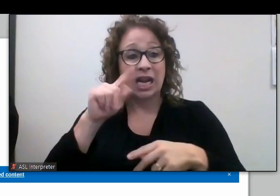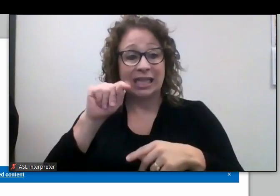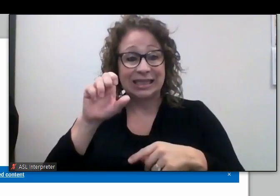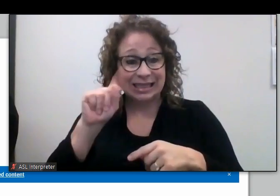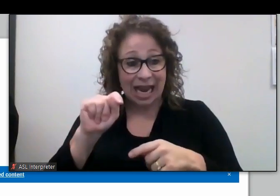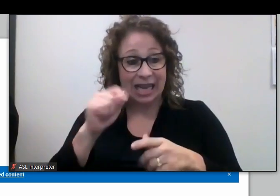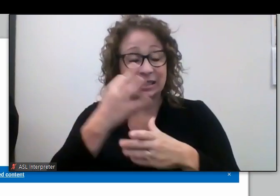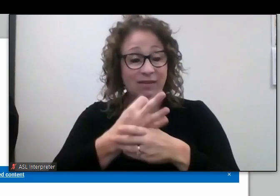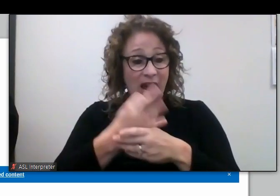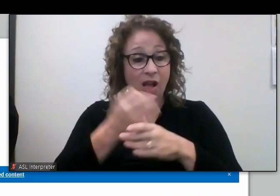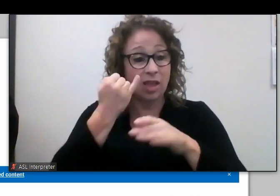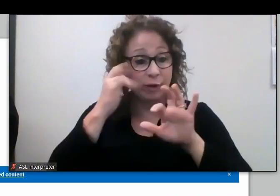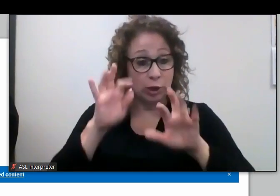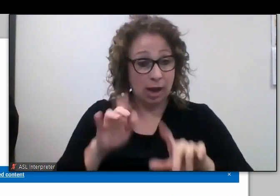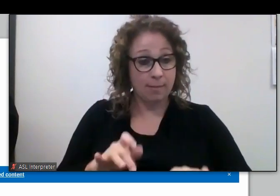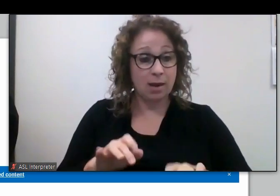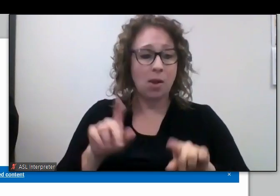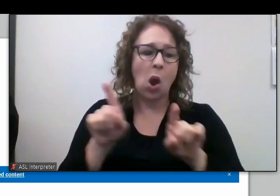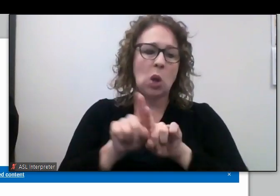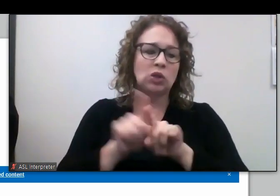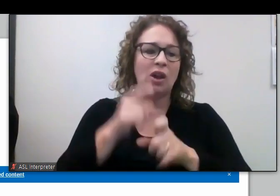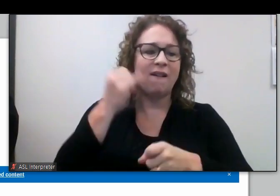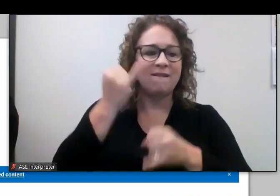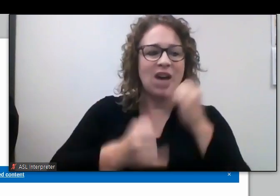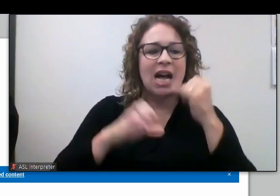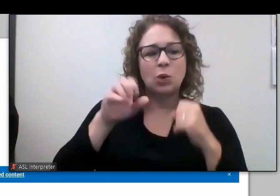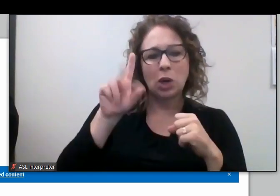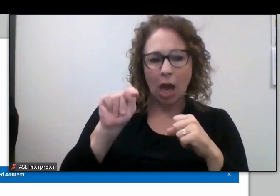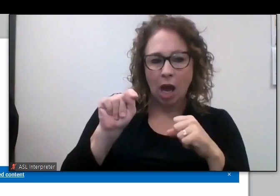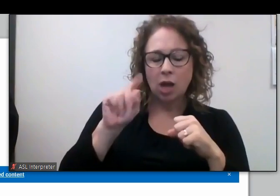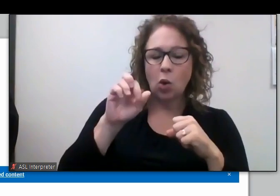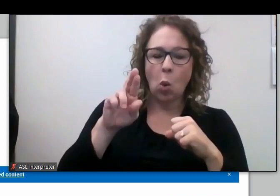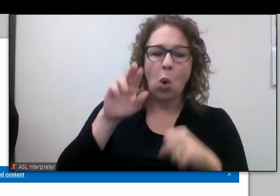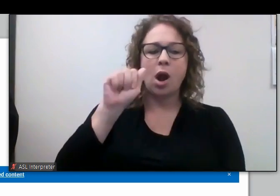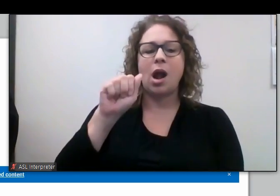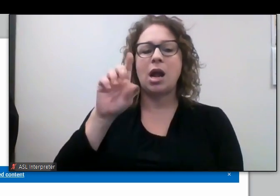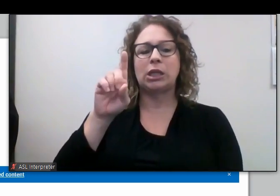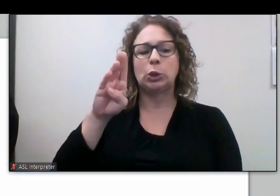And there's always Final Cut or Adobe Premeire for creating your own captions.